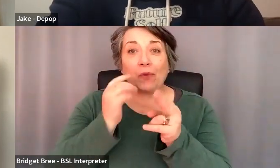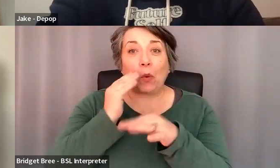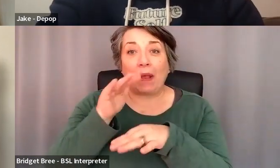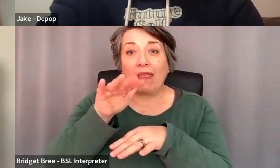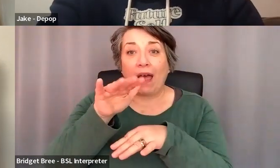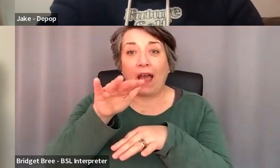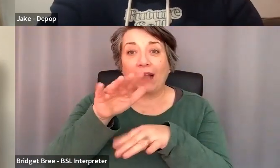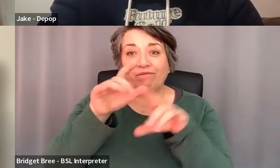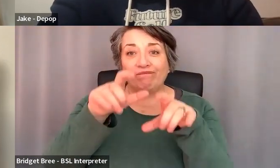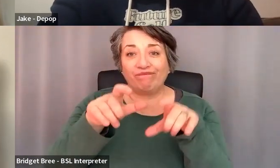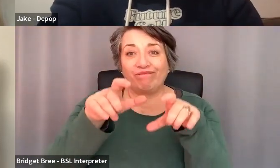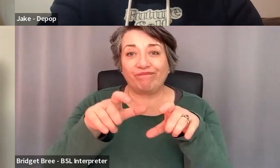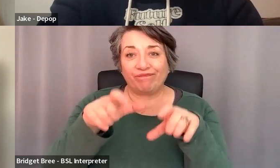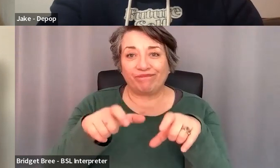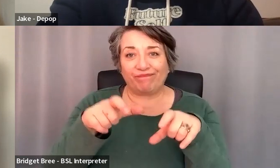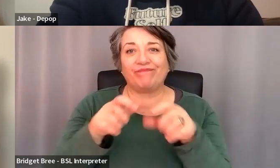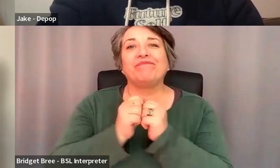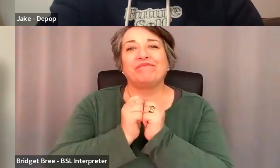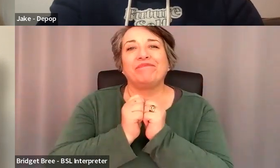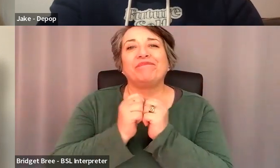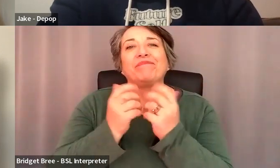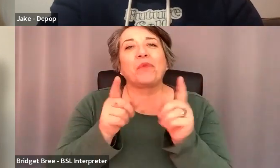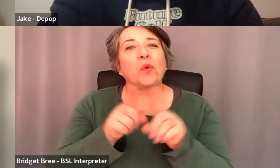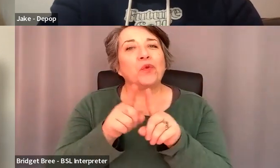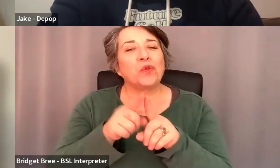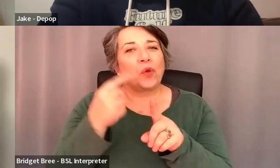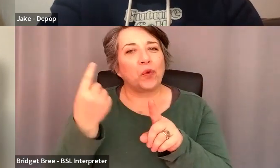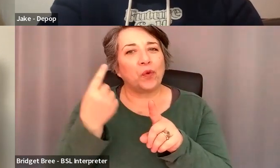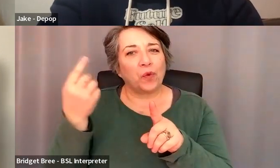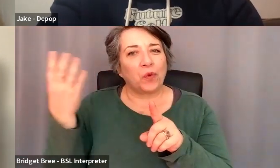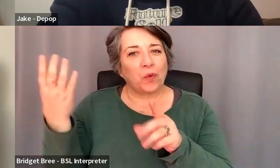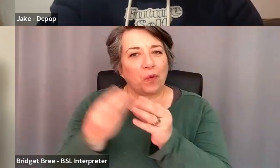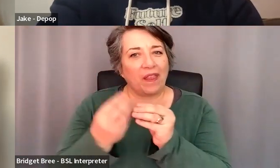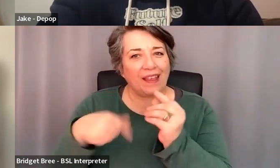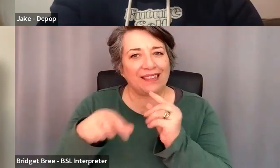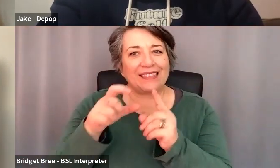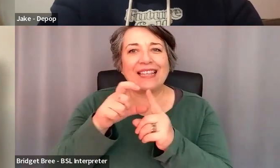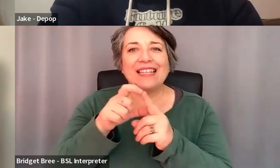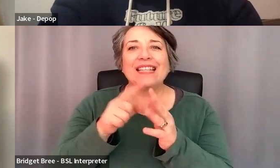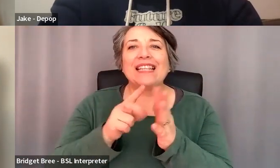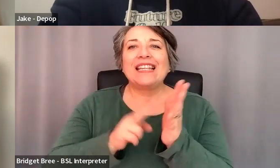screens, and click on the three dots next to the image, and select to pin them from the menu, and they'll be on your screens the whole time. We also have Denise with us, who will be doing some closed captions for us today. We have Denise with us, doing some closed captions for us today.